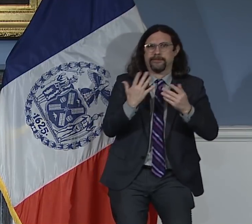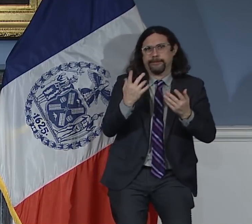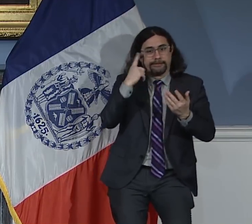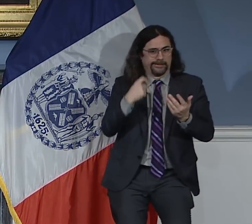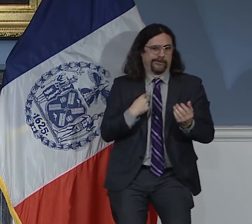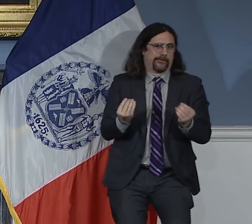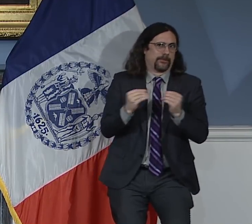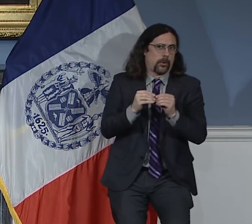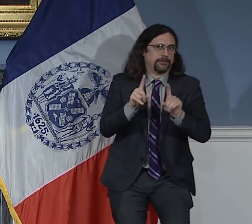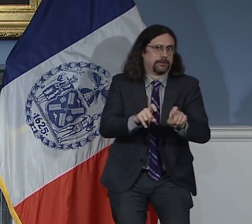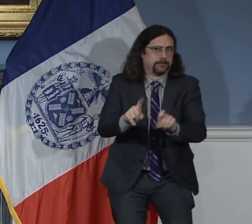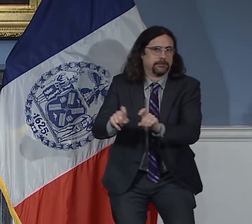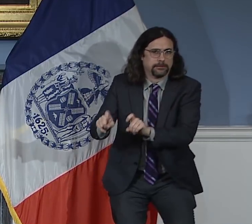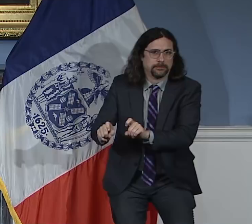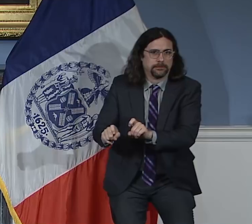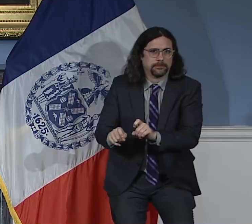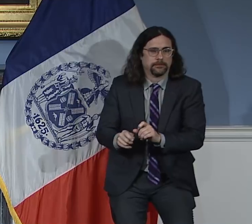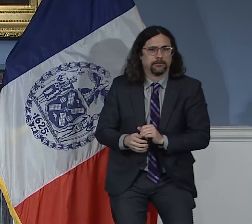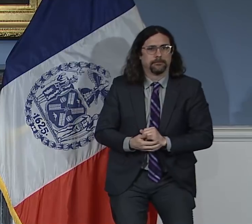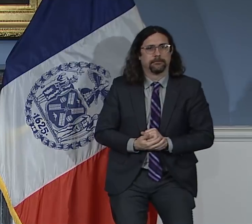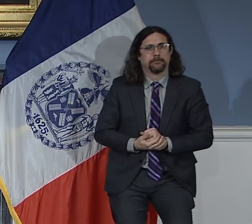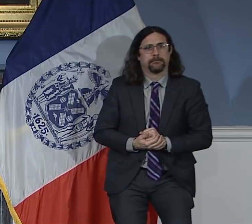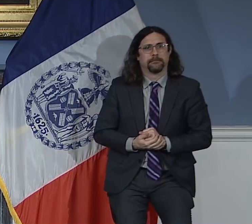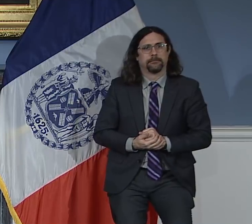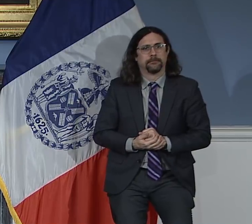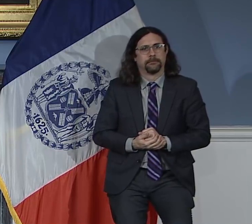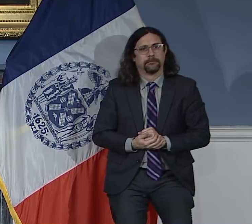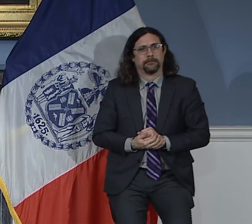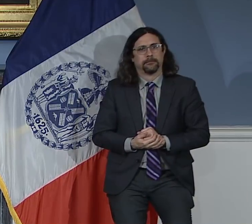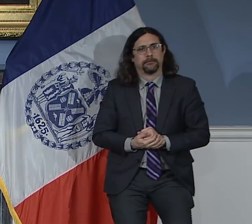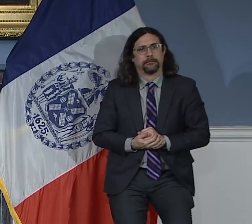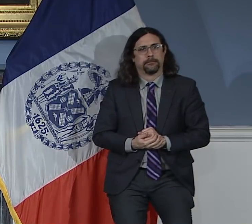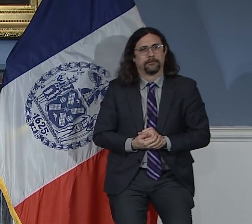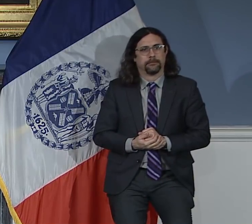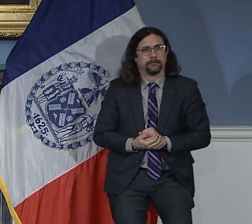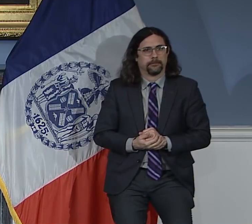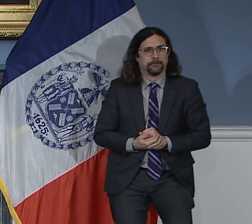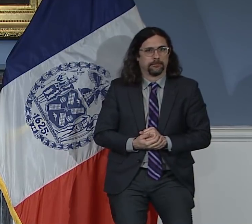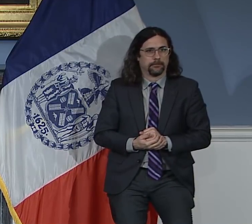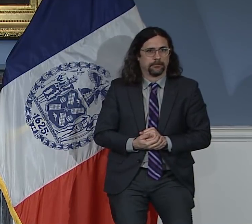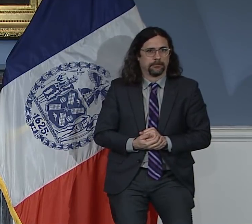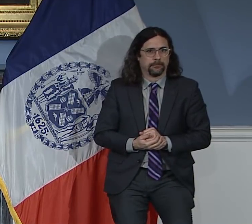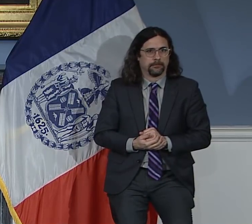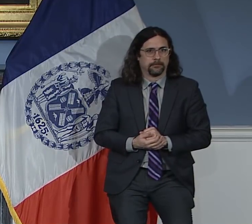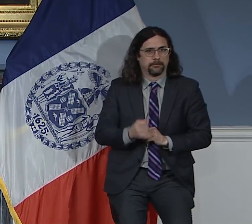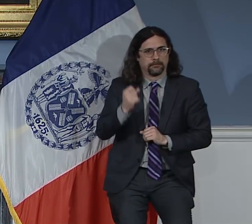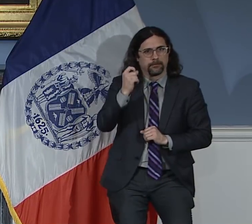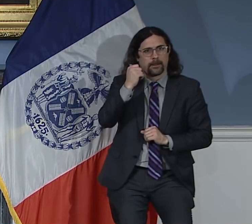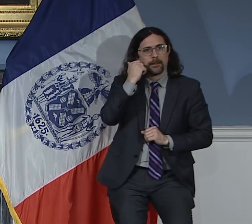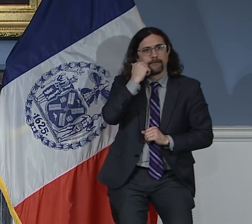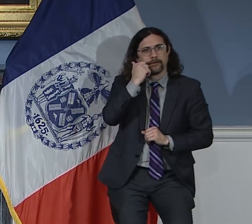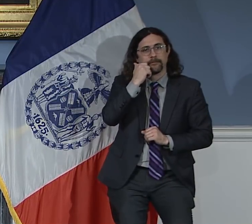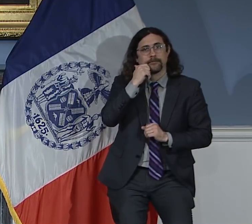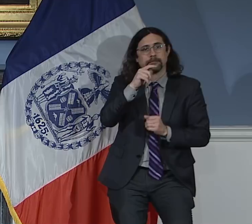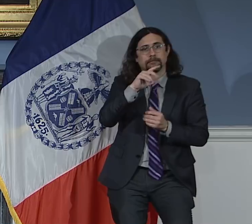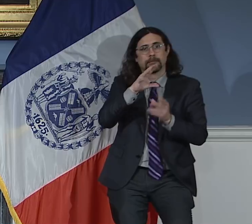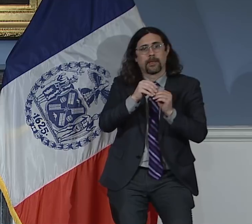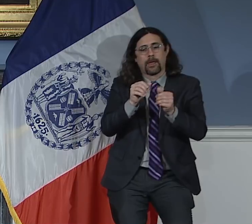NEW YORK WILL BE EERVYDA Y AT 10:00 A.M. AND 6: 00. PM.U PTNGTI TOGETHER OUR